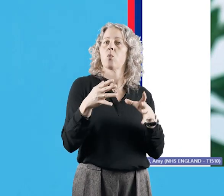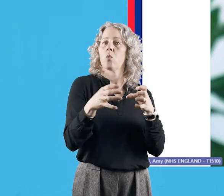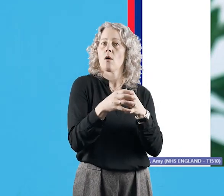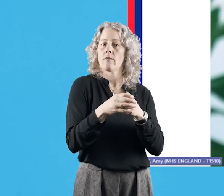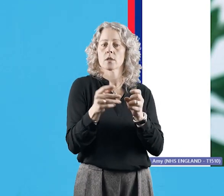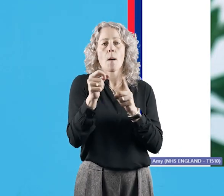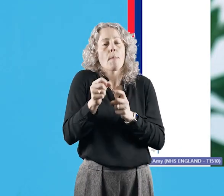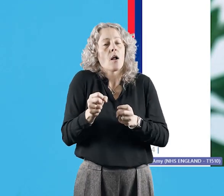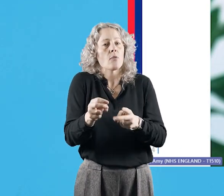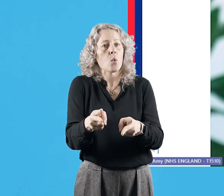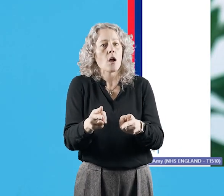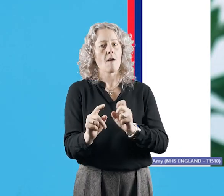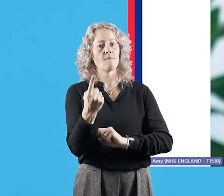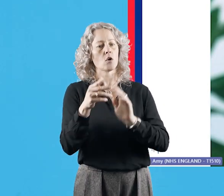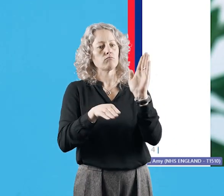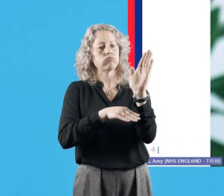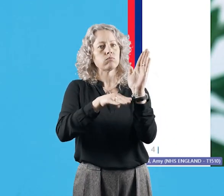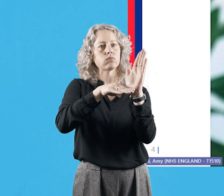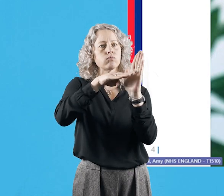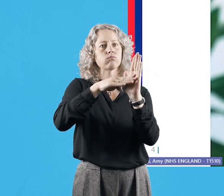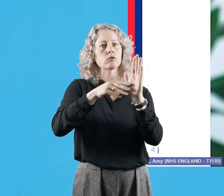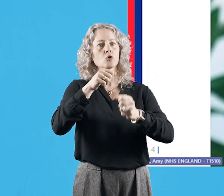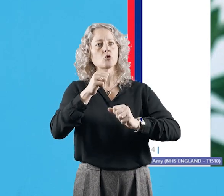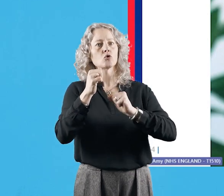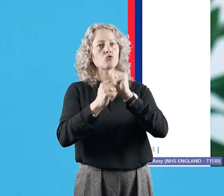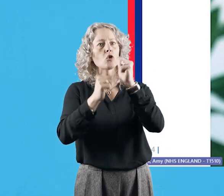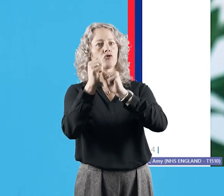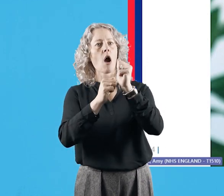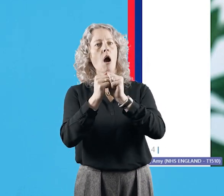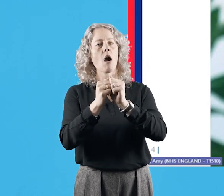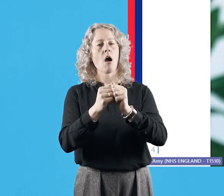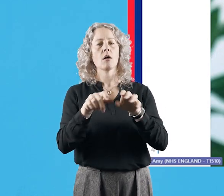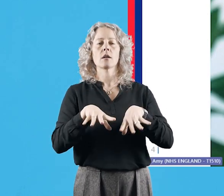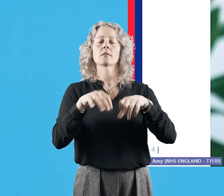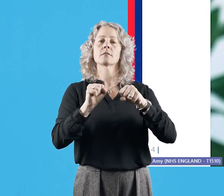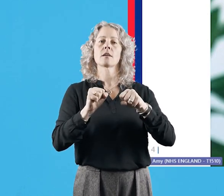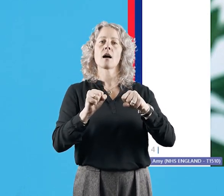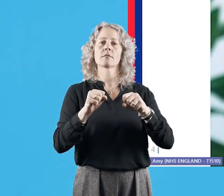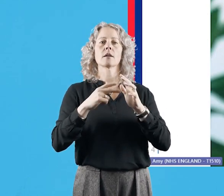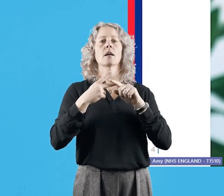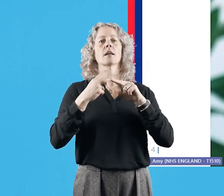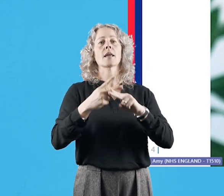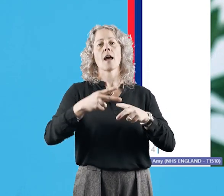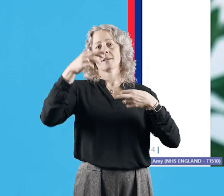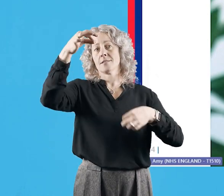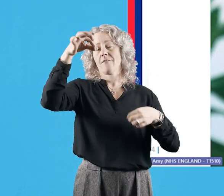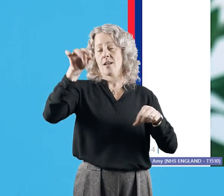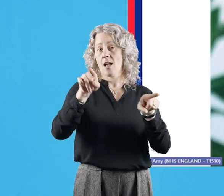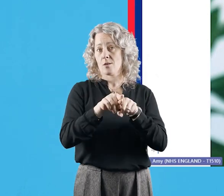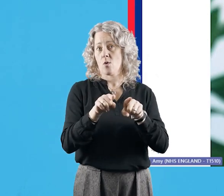career structure for care workers and launched the CARE Certificate as a standardised training package. I'm pleased